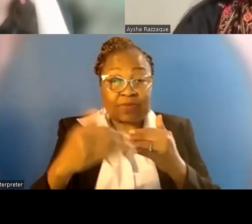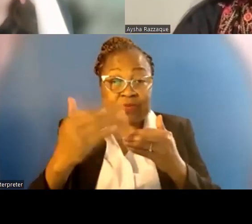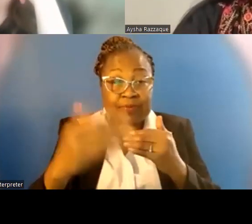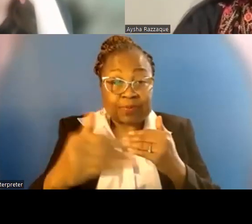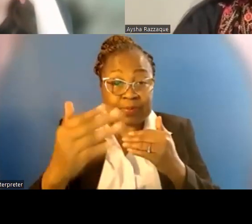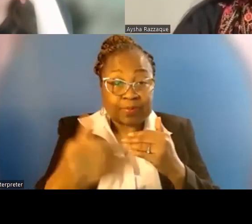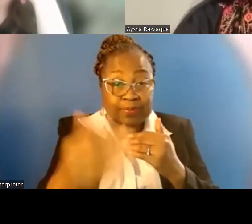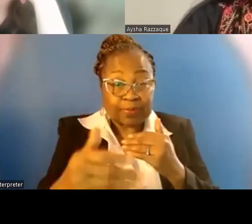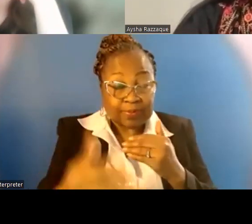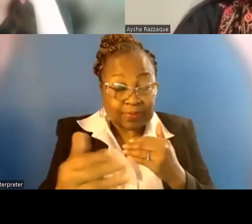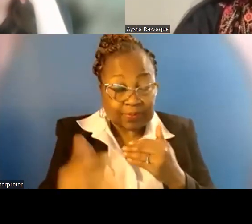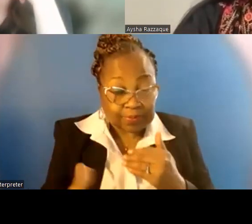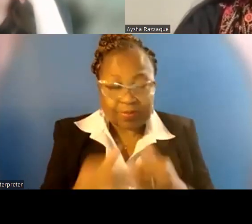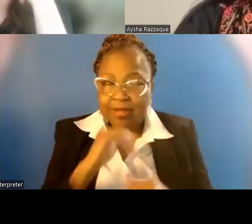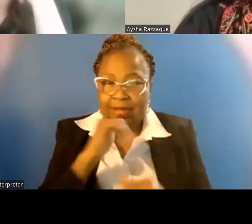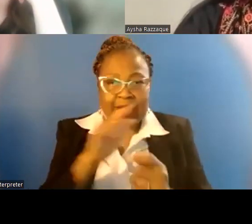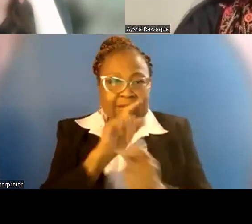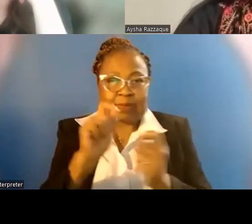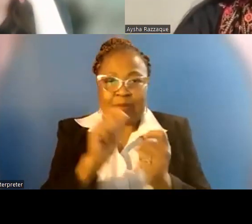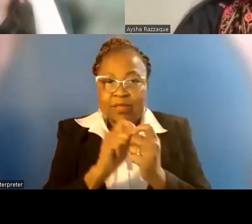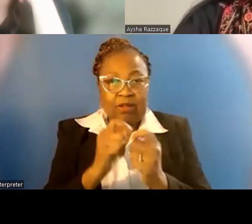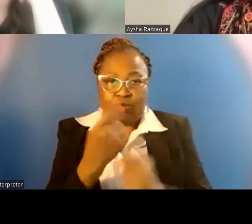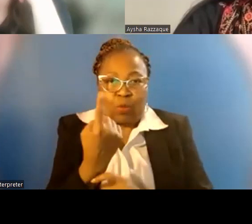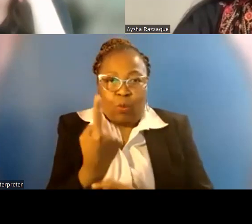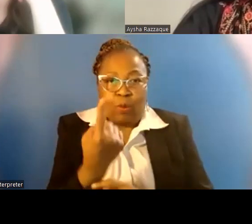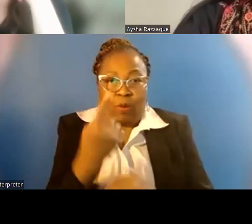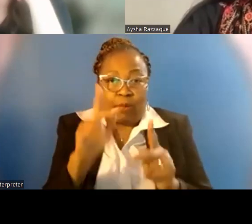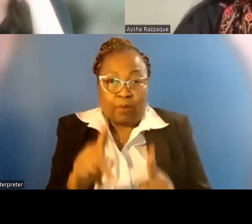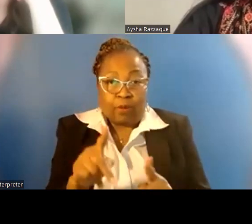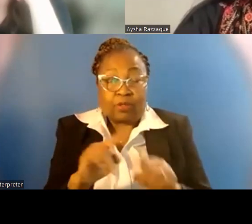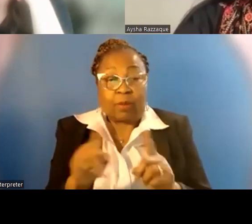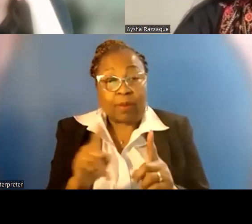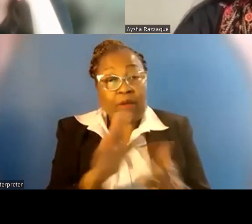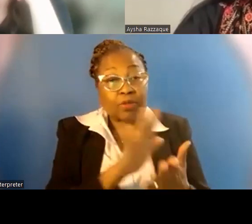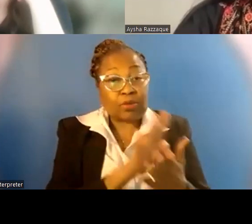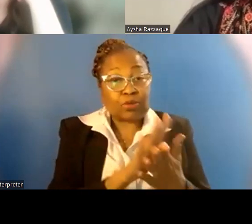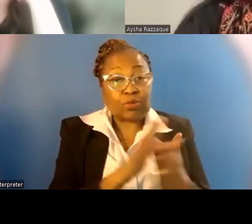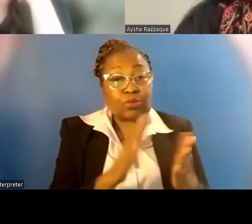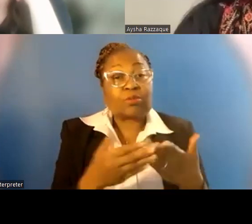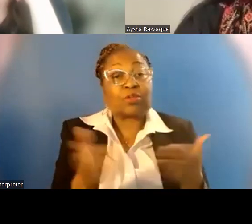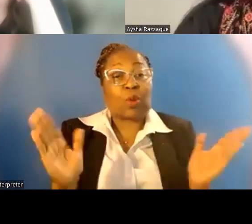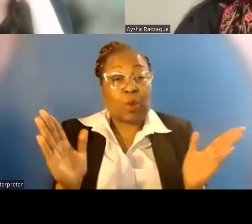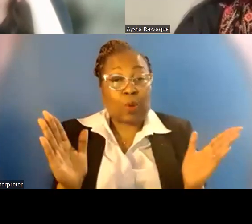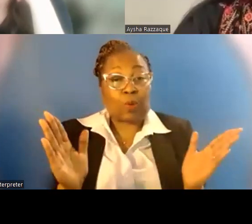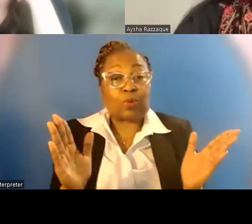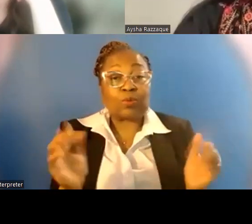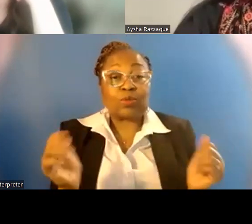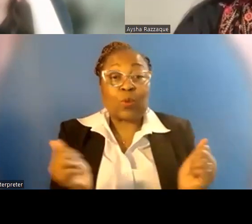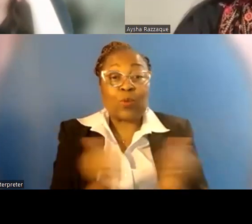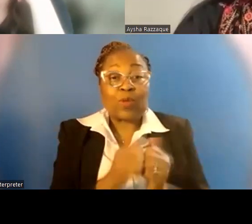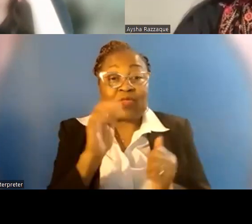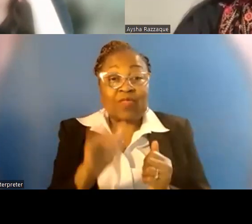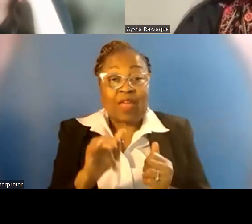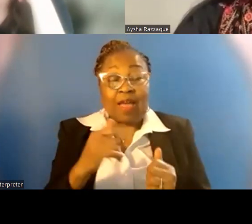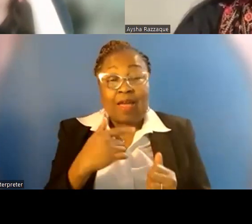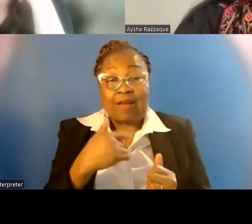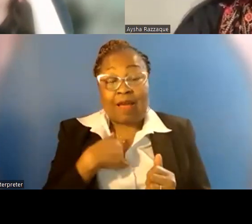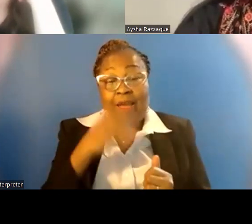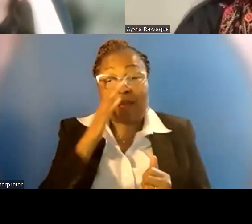not specific to an individual person but to the institution as a whole. So with that I believe I will pass it on